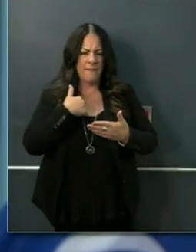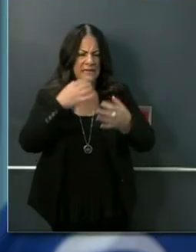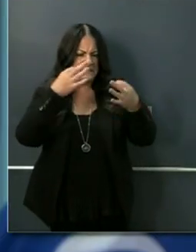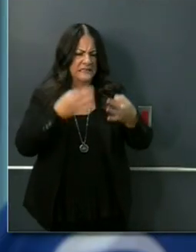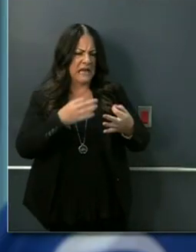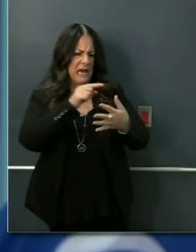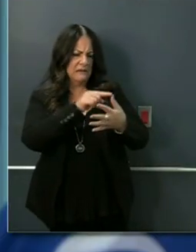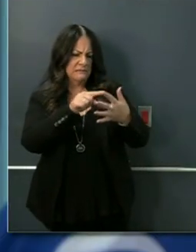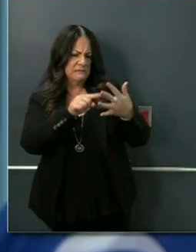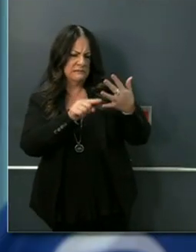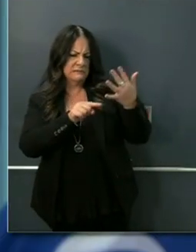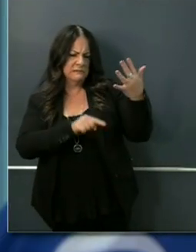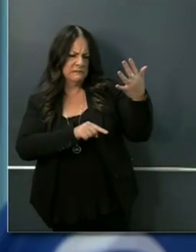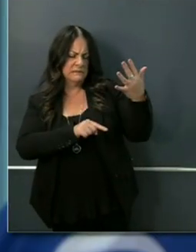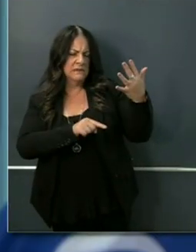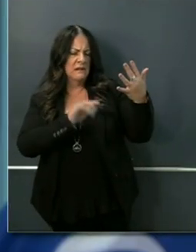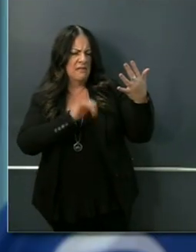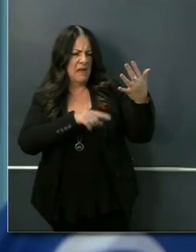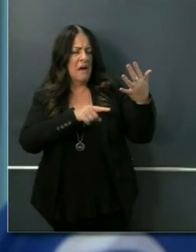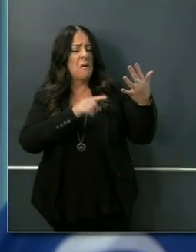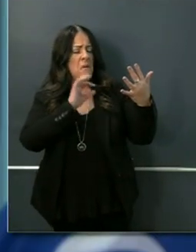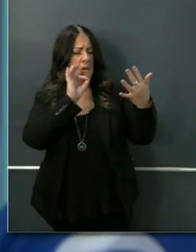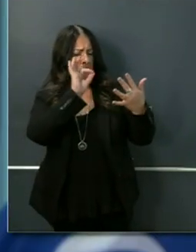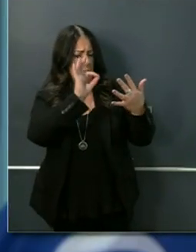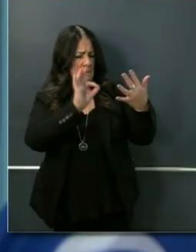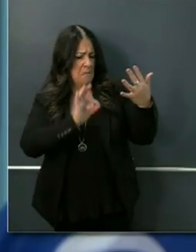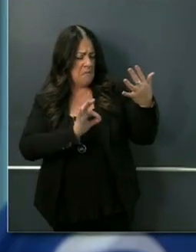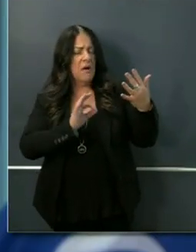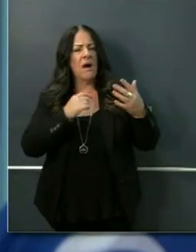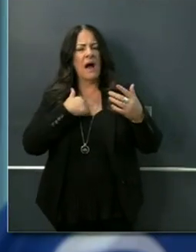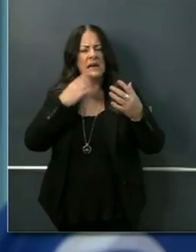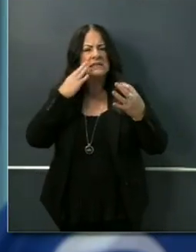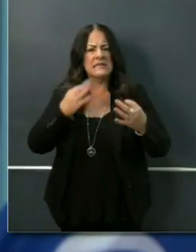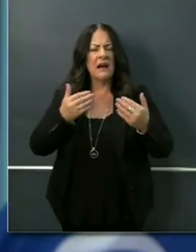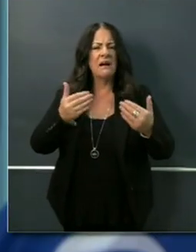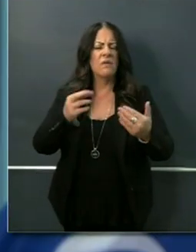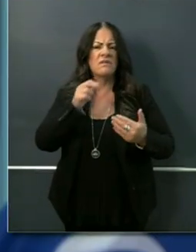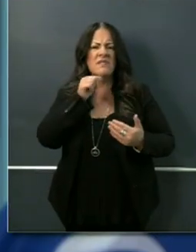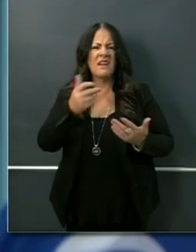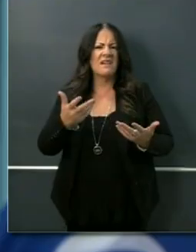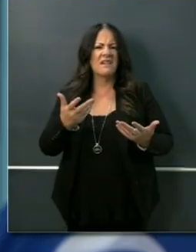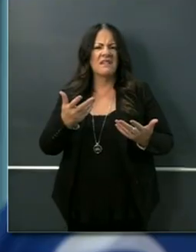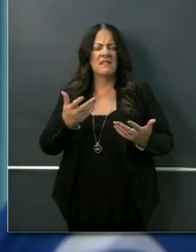AND WE SEE THAT NUANCE. WE PUT IT THROUGH THE LENS OF THE SIX KEY INDICATORS AND THAT